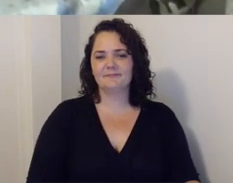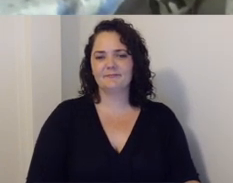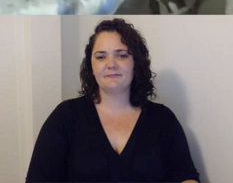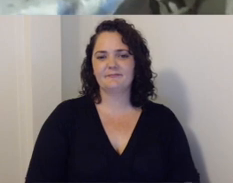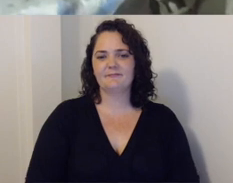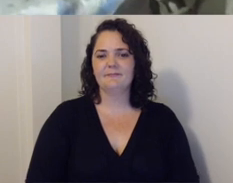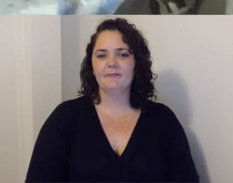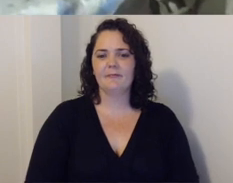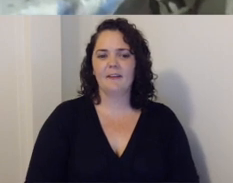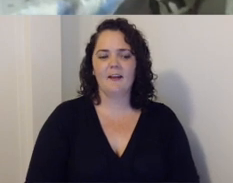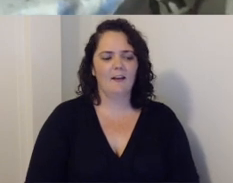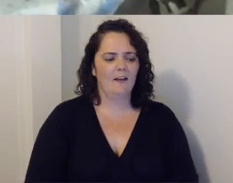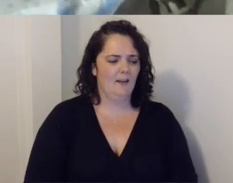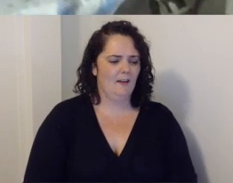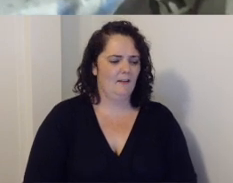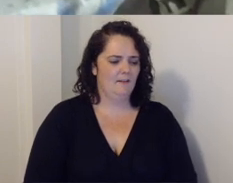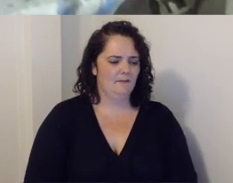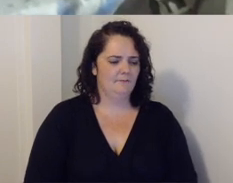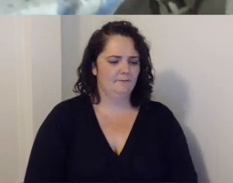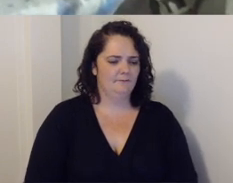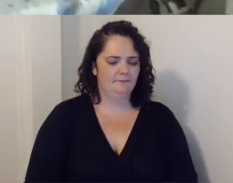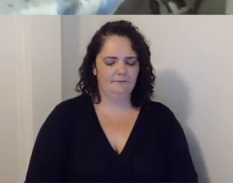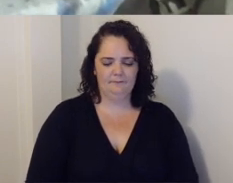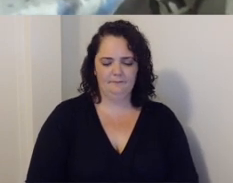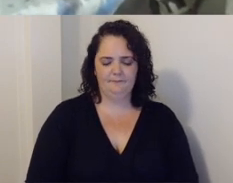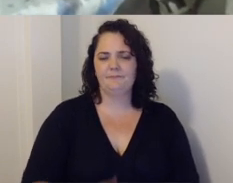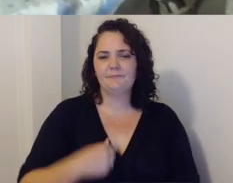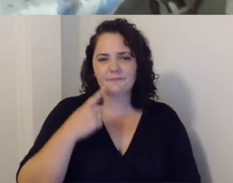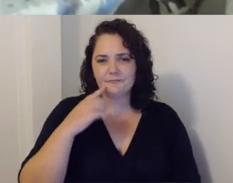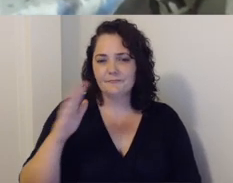now um I think I mentioned in I can't remember one of the Draw Alongs that i did